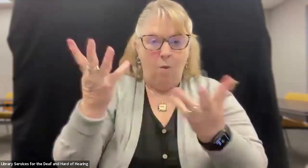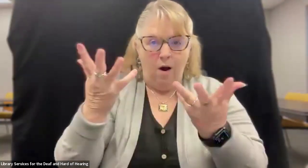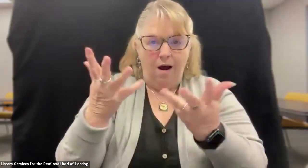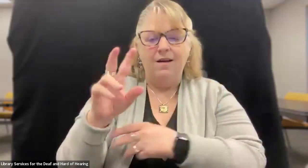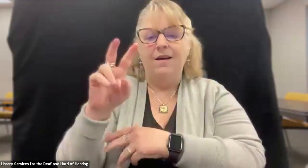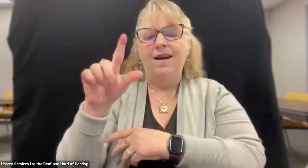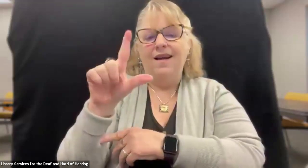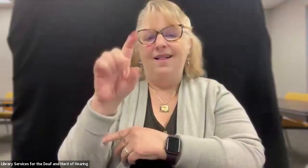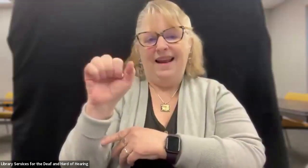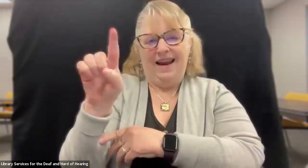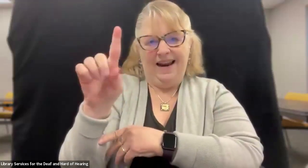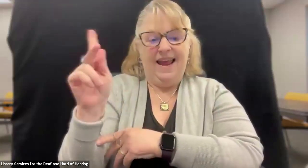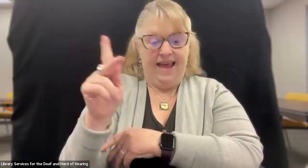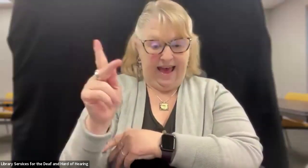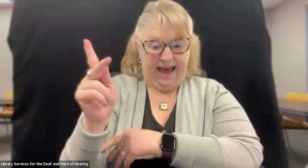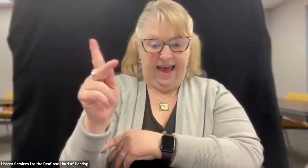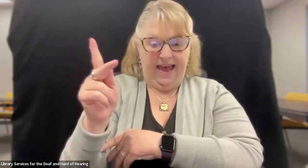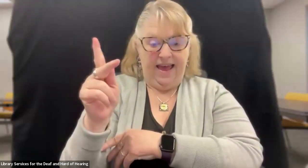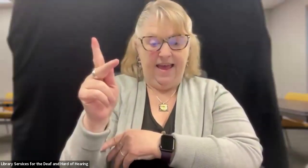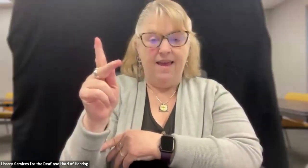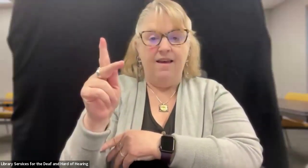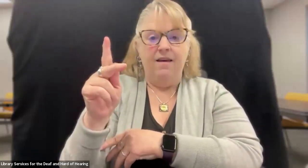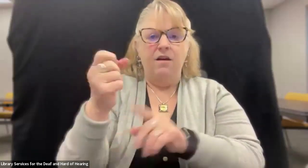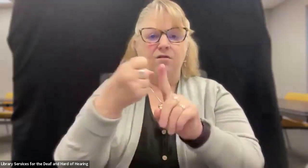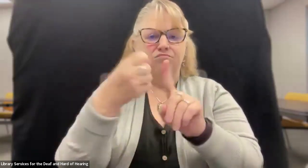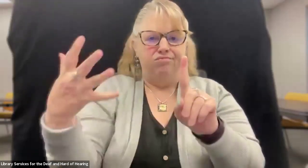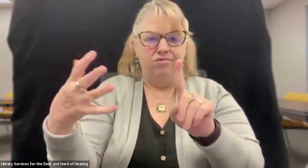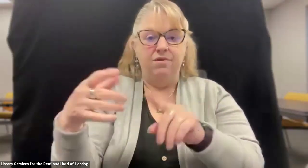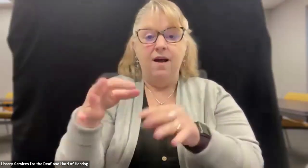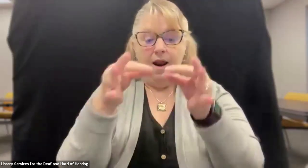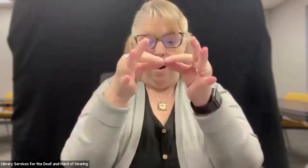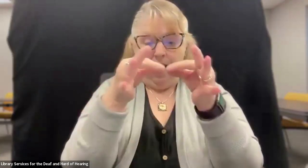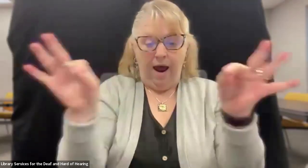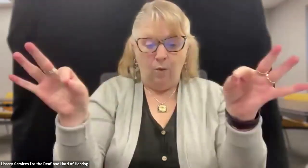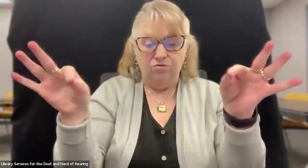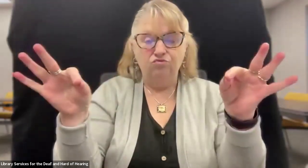and updates on LEAD-K,